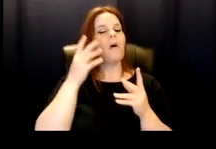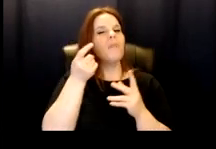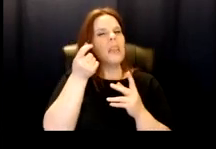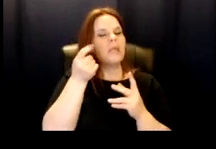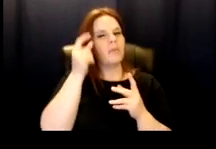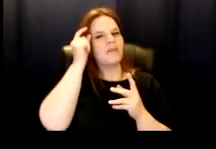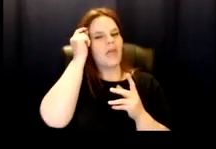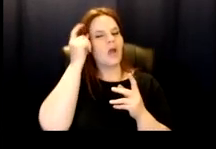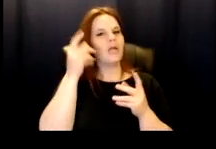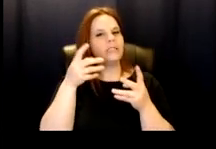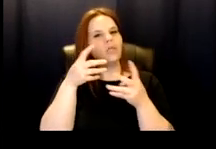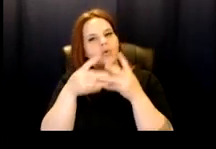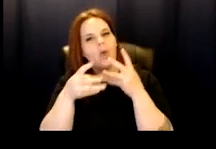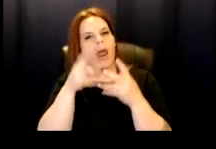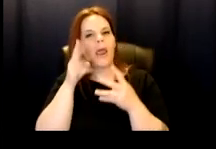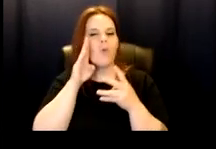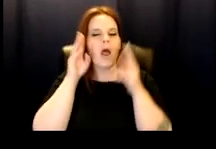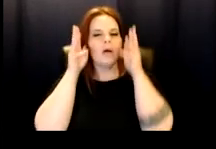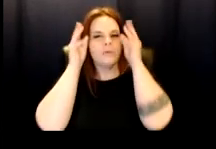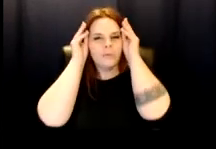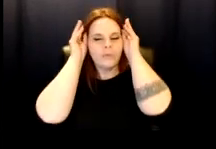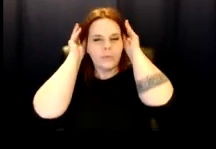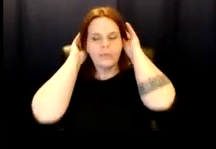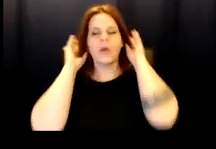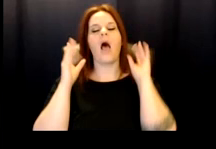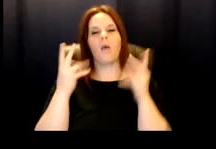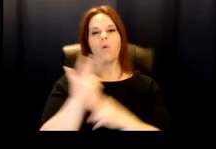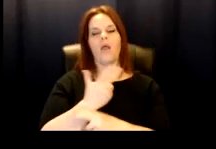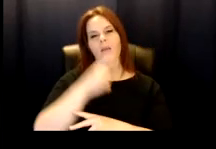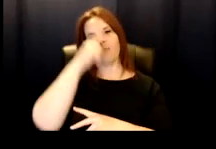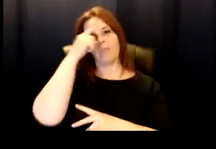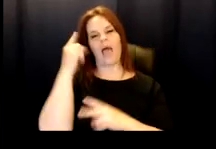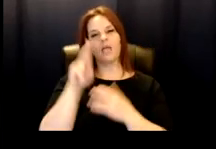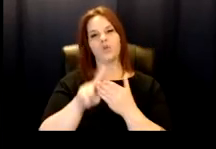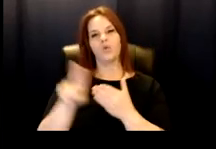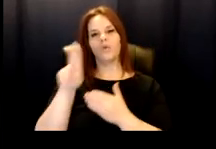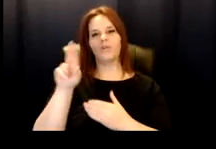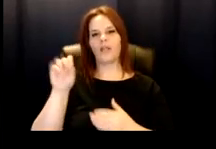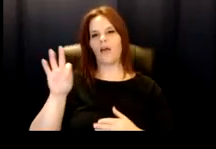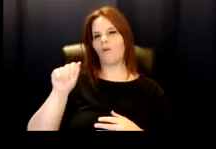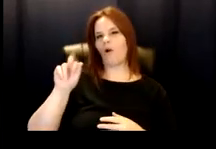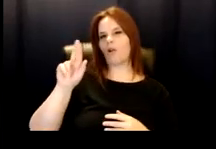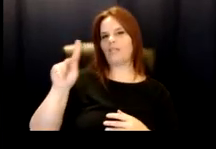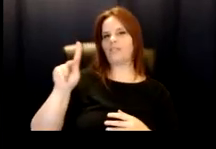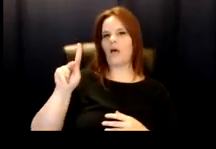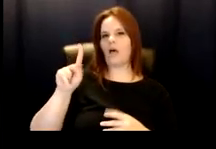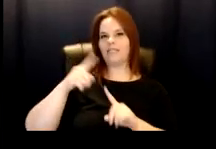am told. I am wearing a black University of Arkansas T shirt with red letters. It's a